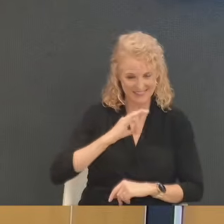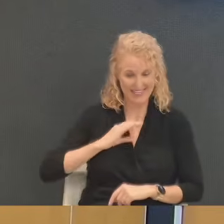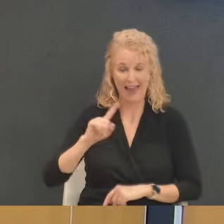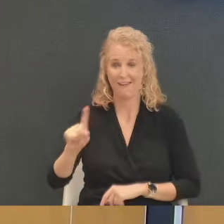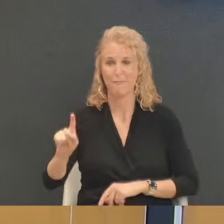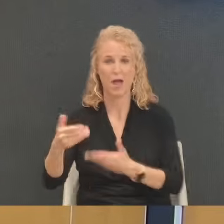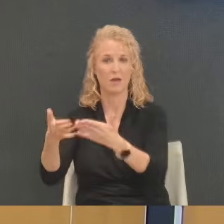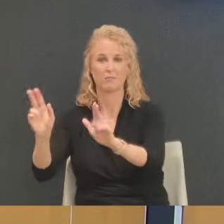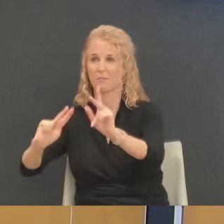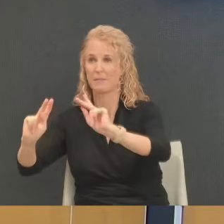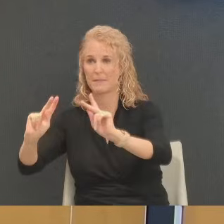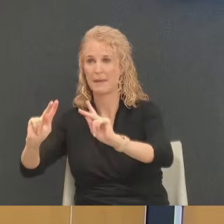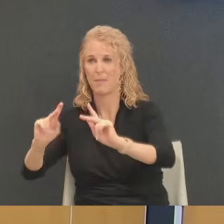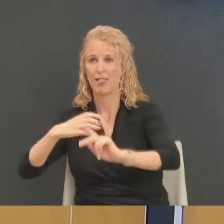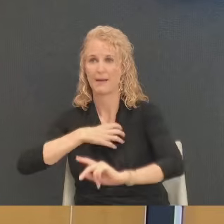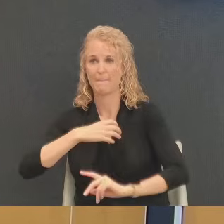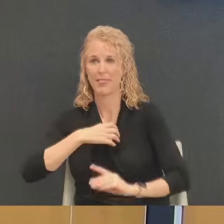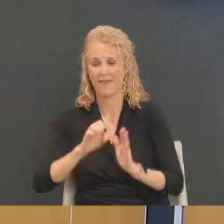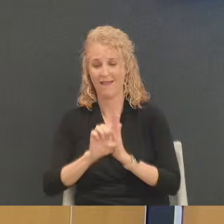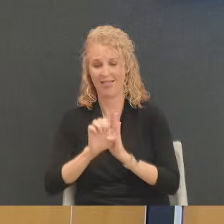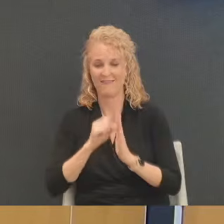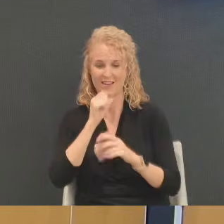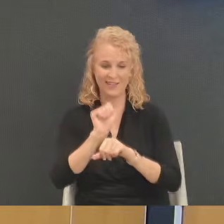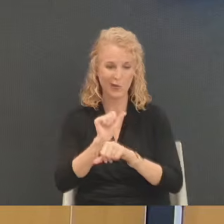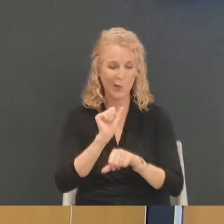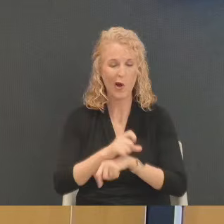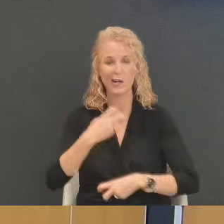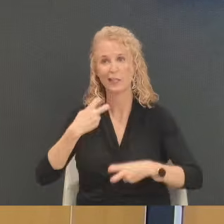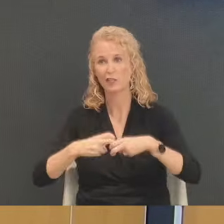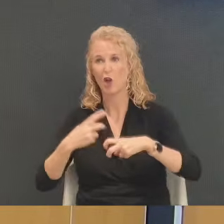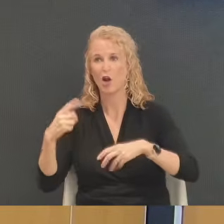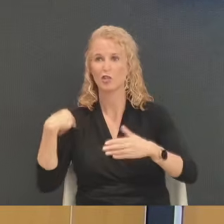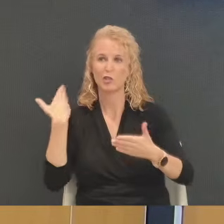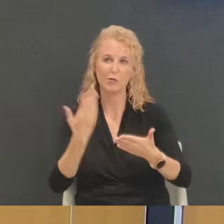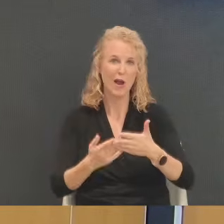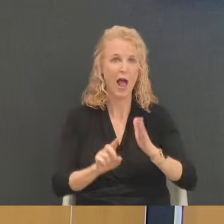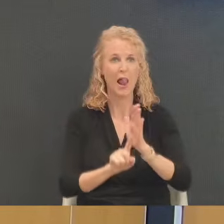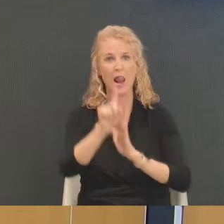elevators that don't work and how difficult it is to get to and fro. so I just wanted to point